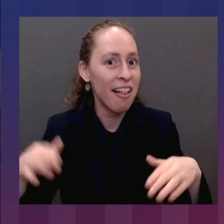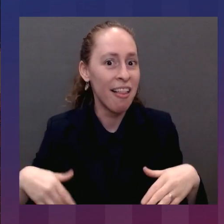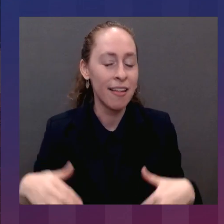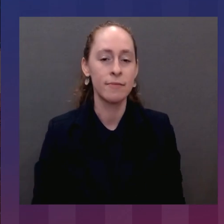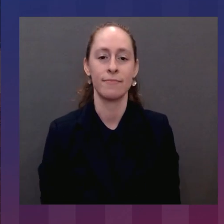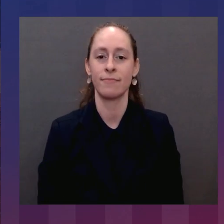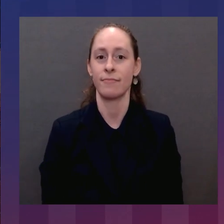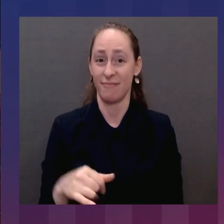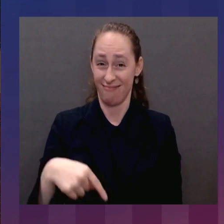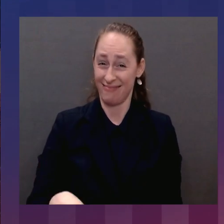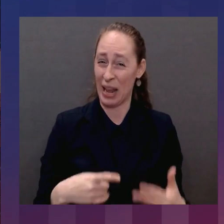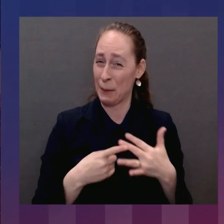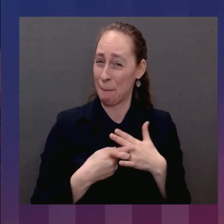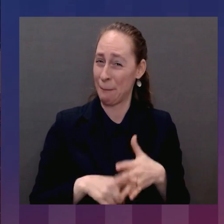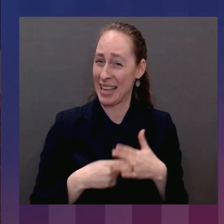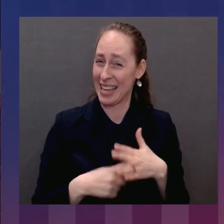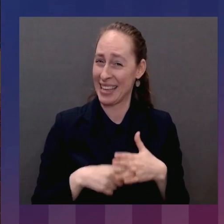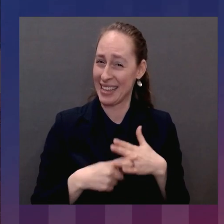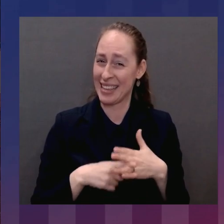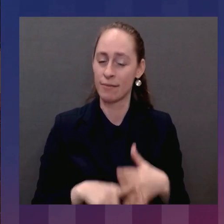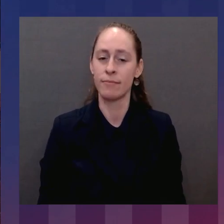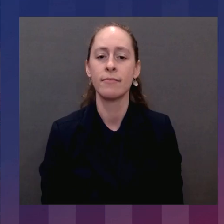I don't know where Pat is. There you go. Pat, stand up.